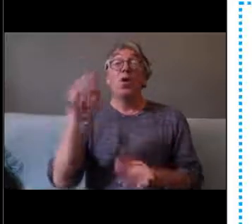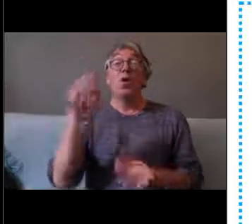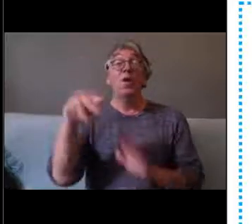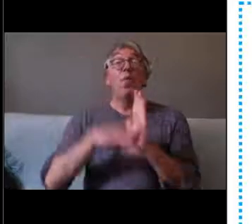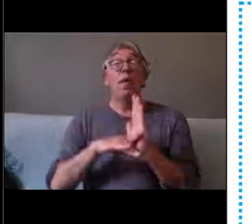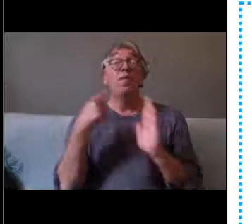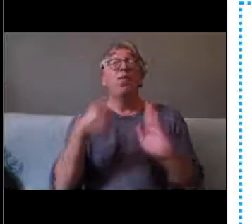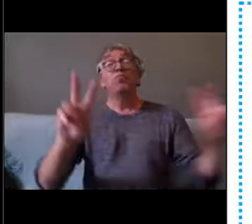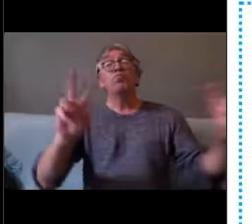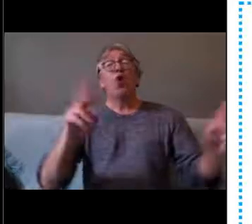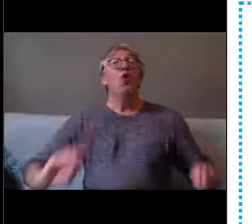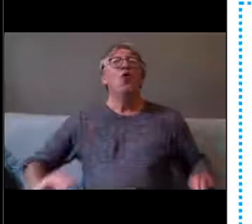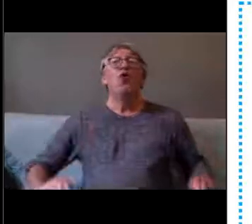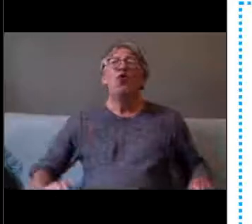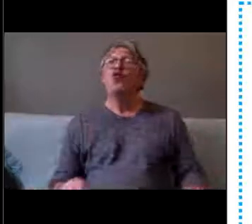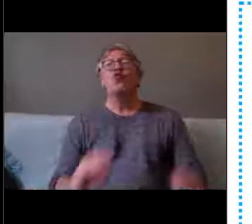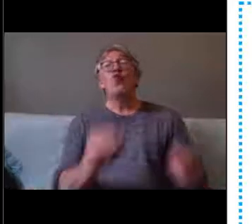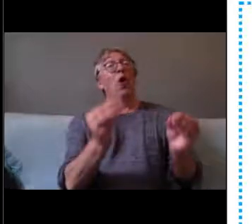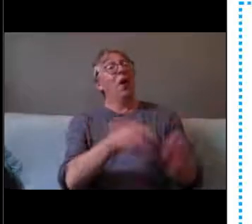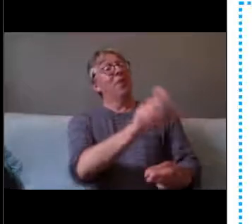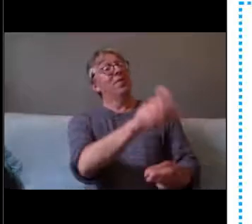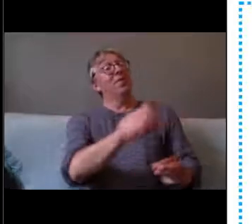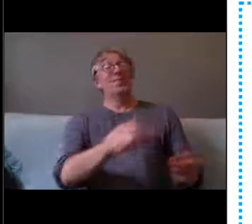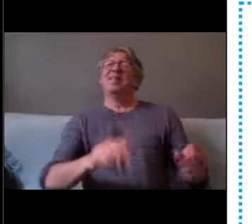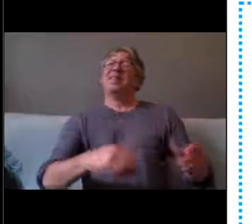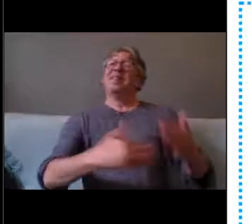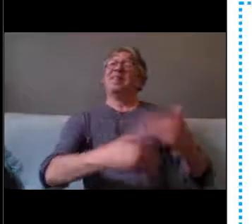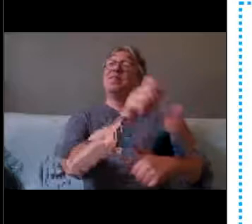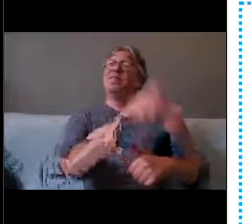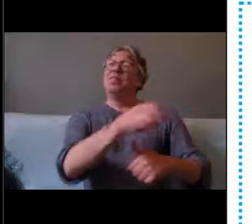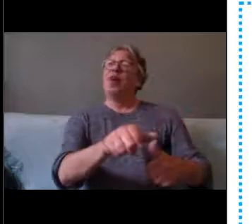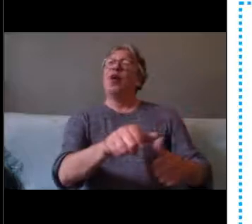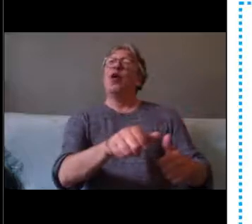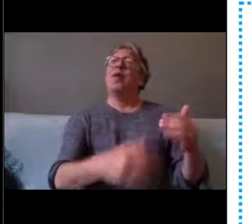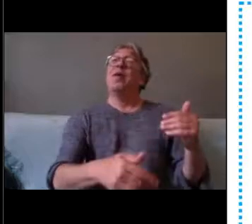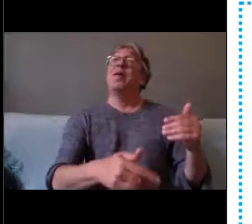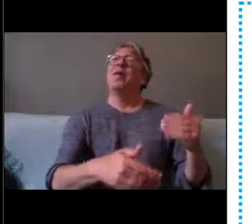At a more personal level I'm searching for opportunities